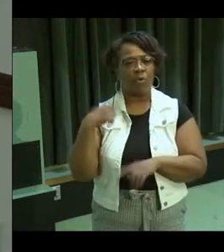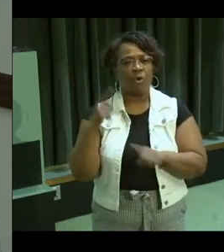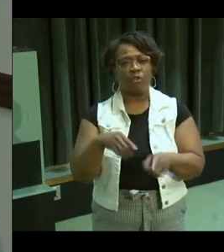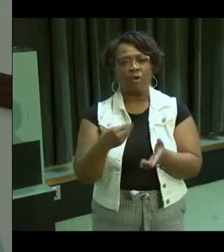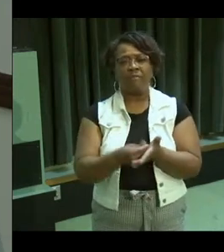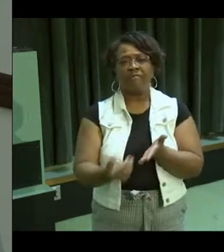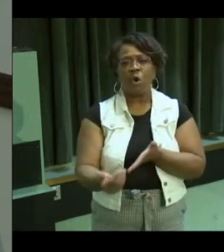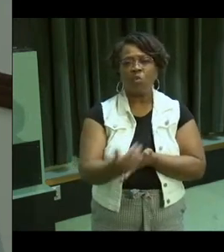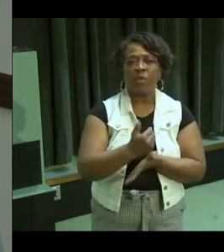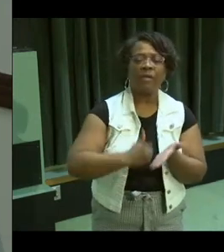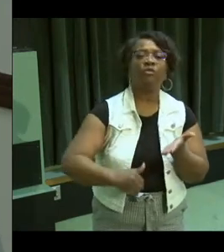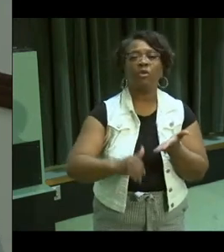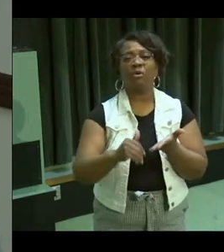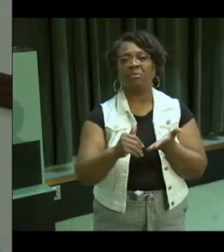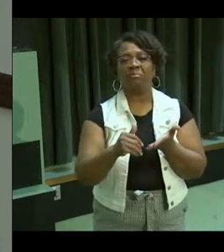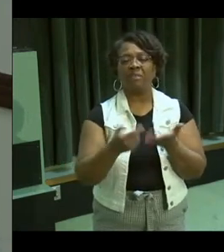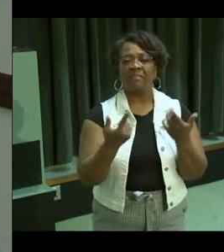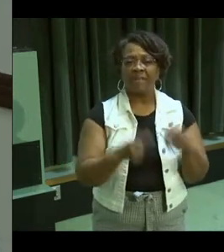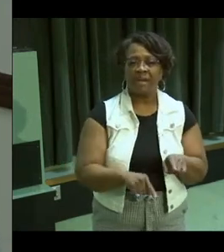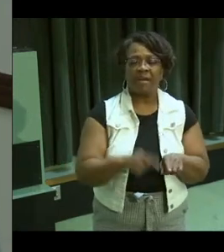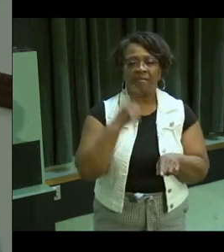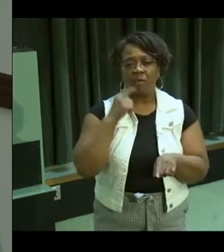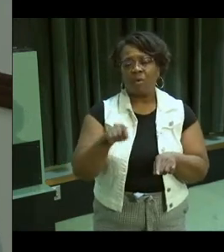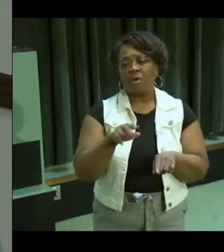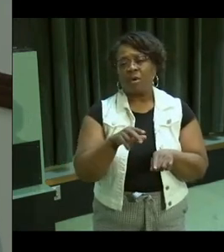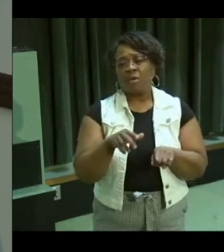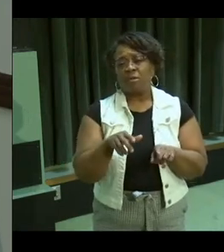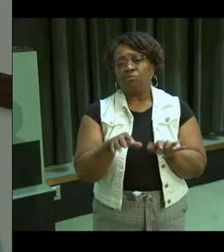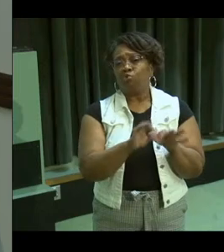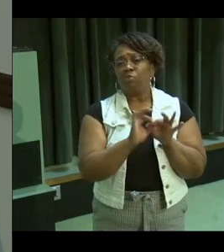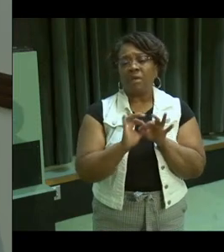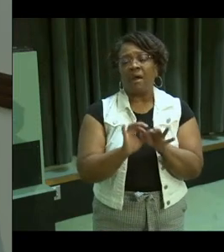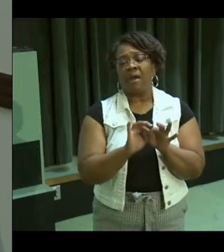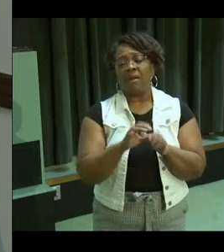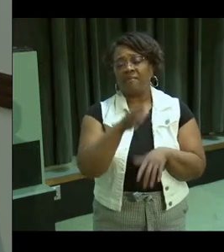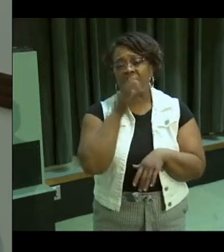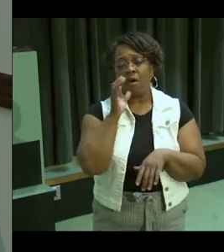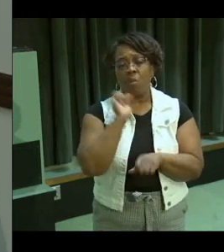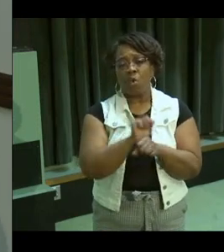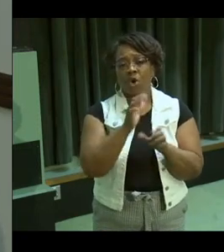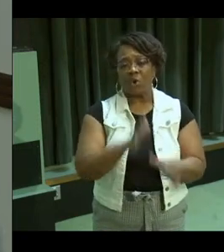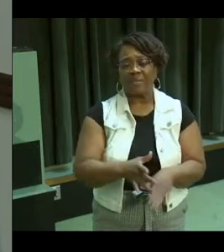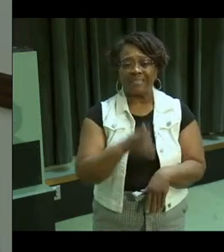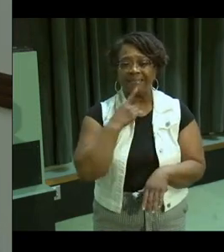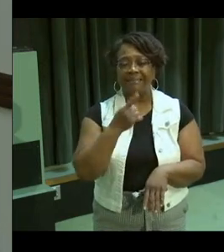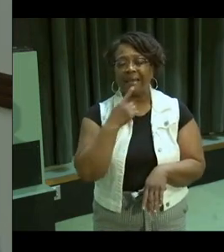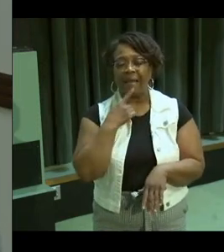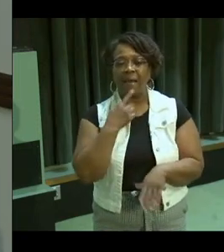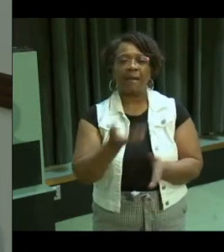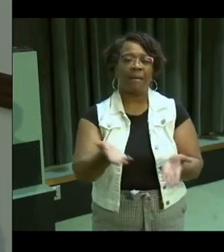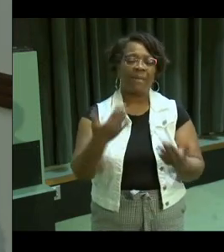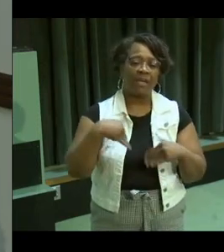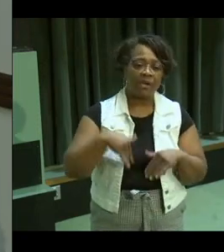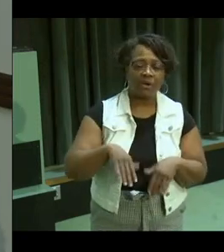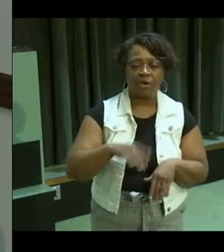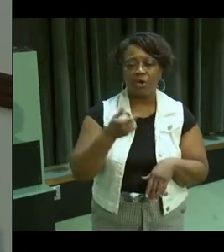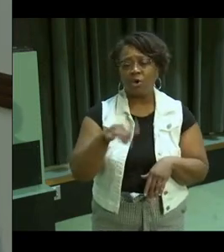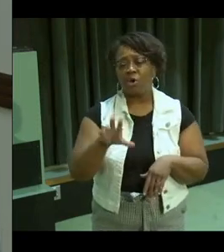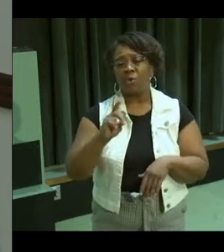now, and we were raising money